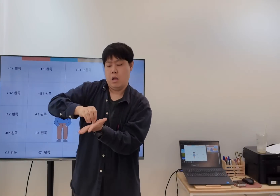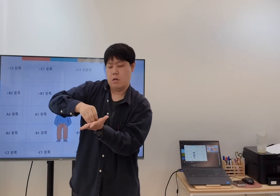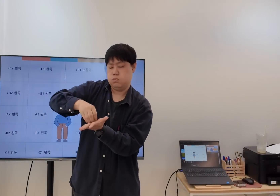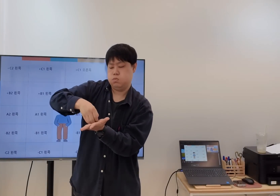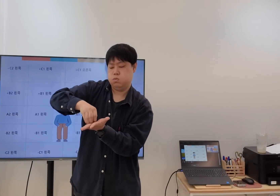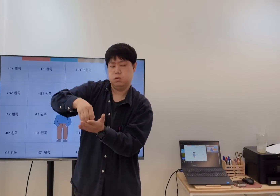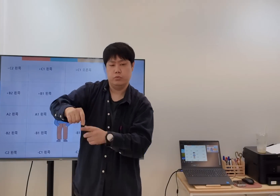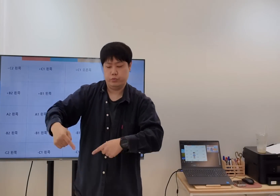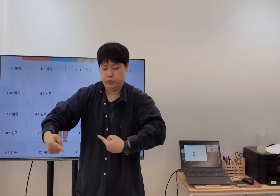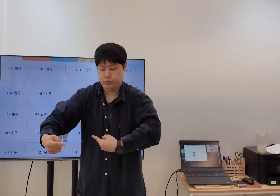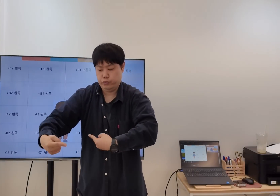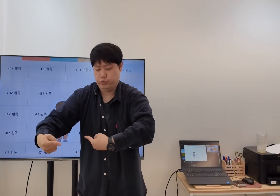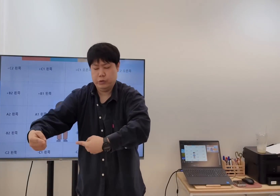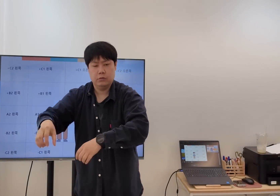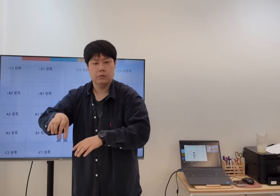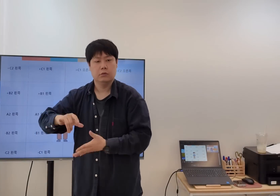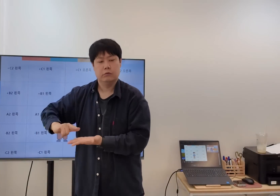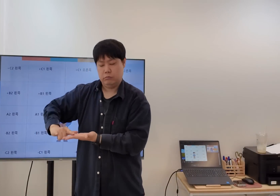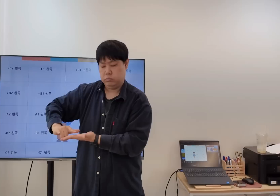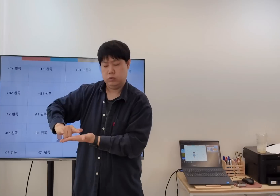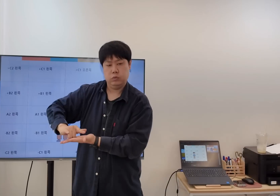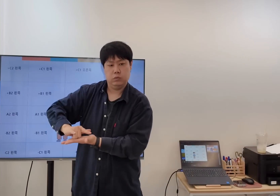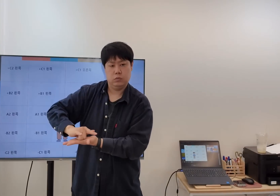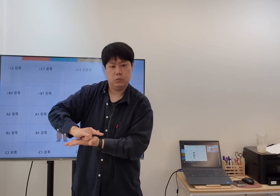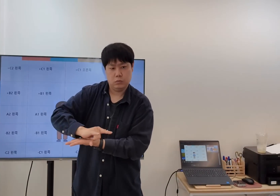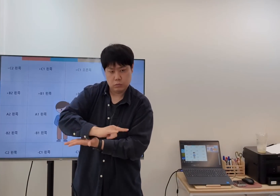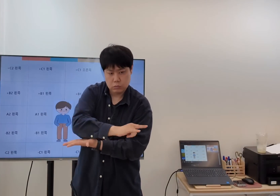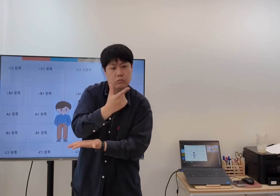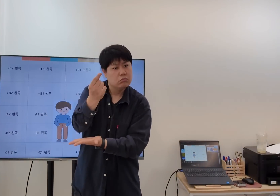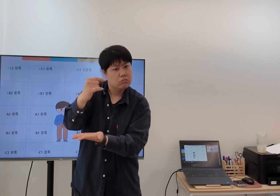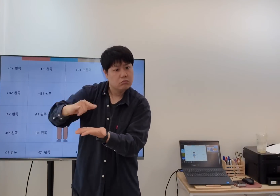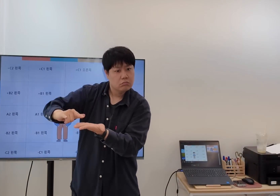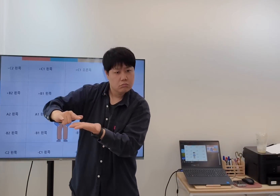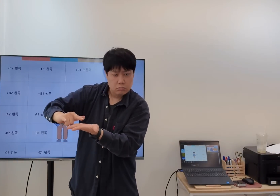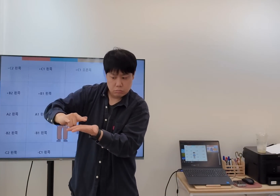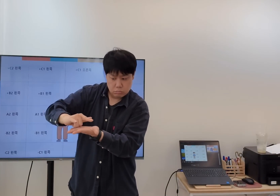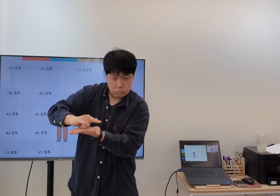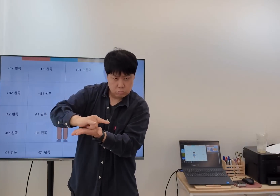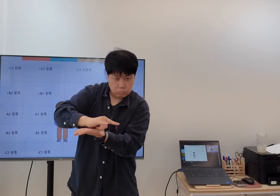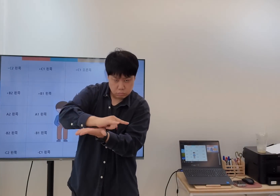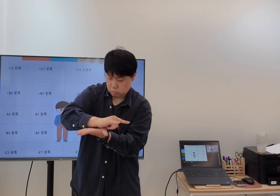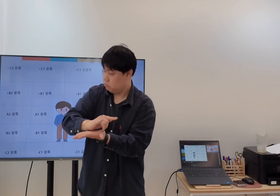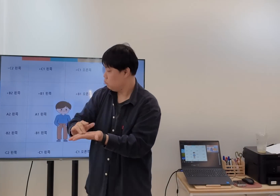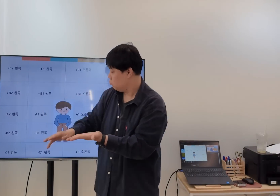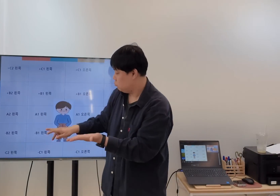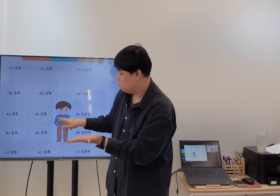The wheels roll on the ground and take off.